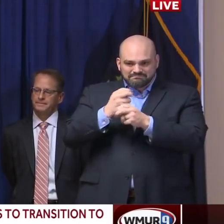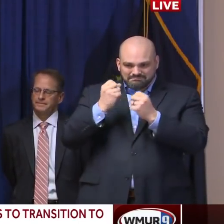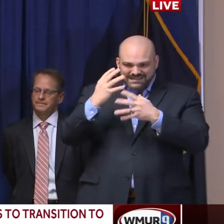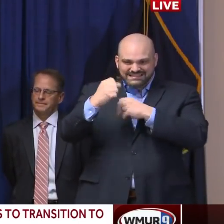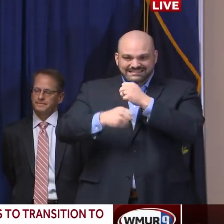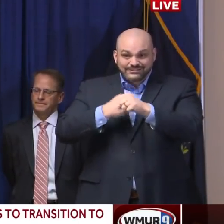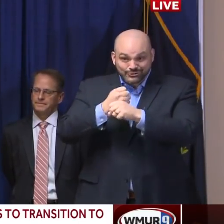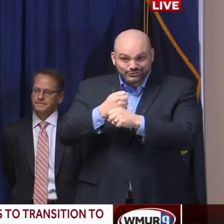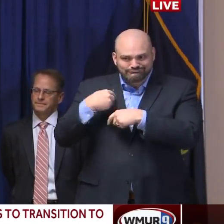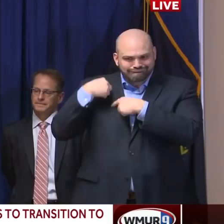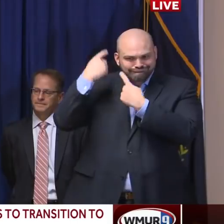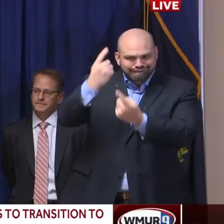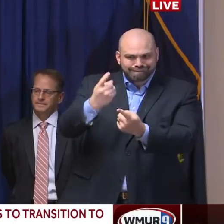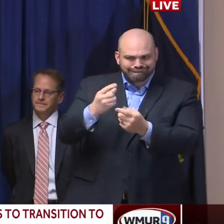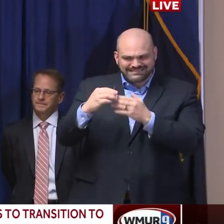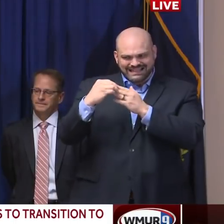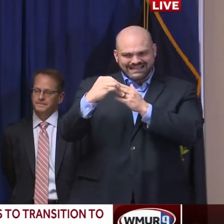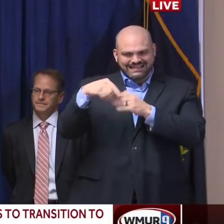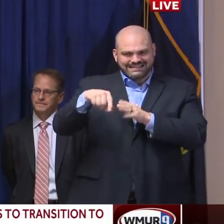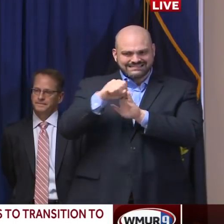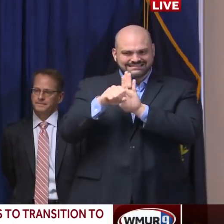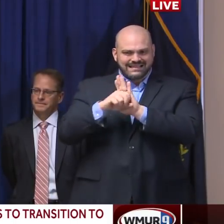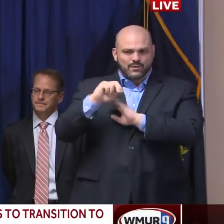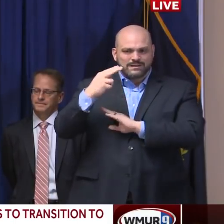WE HAVE WORKED MANY YEARS TO BE A LEADER IN REMOTE LEARNING.